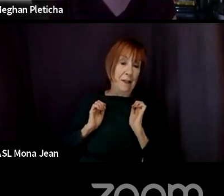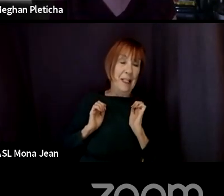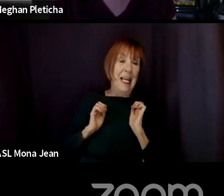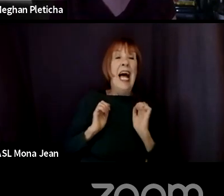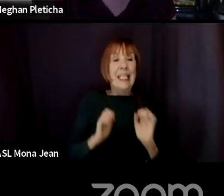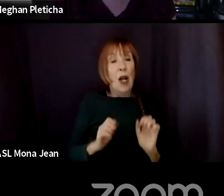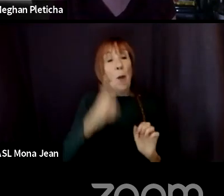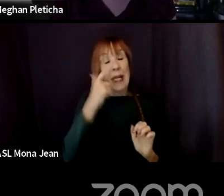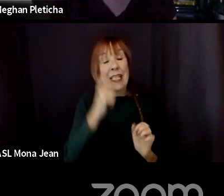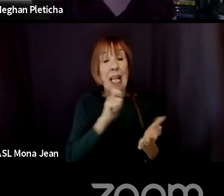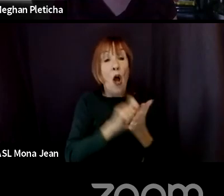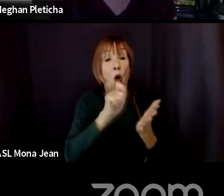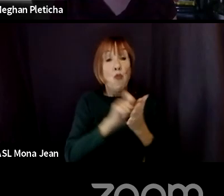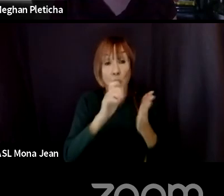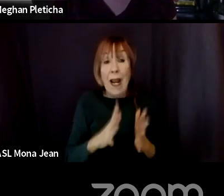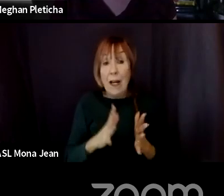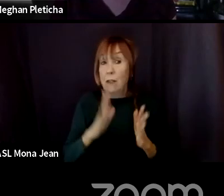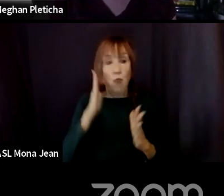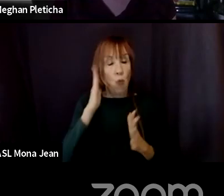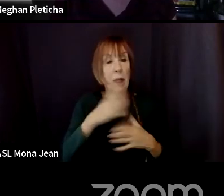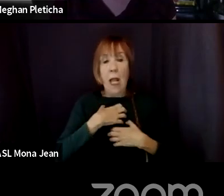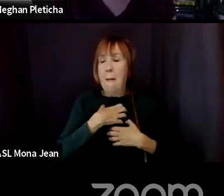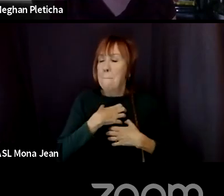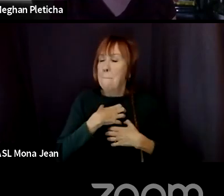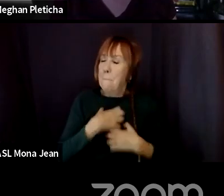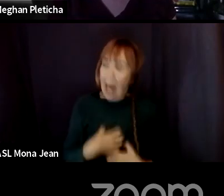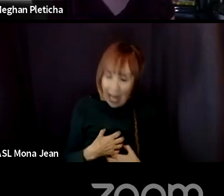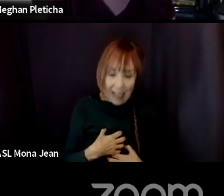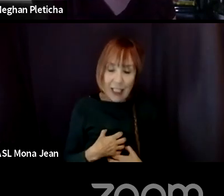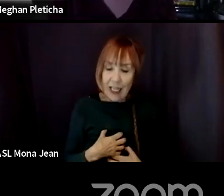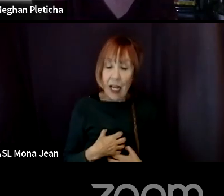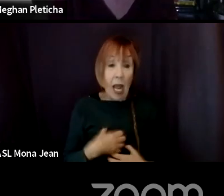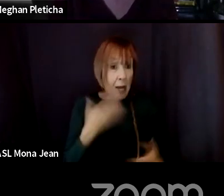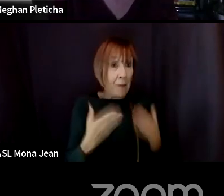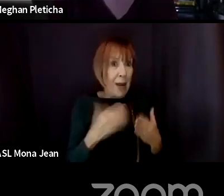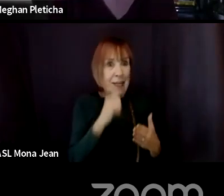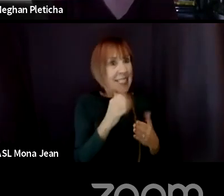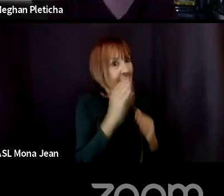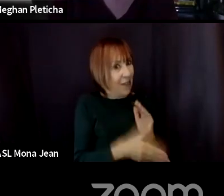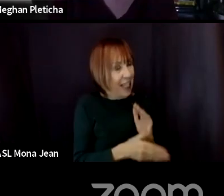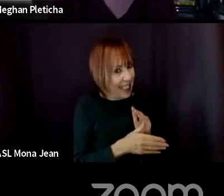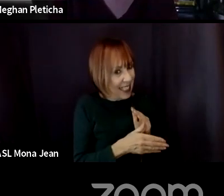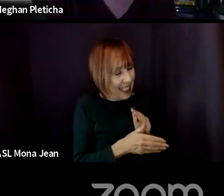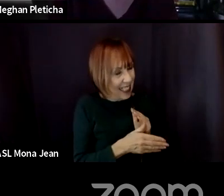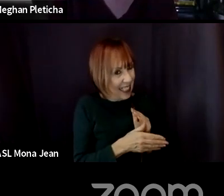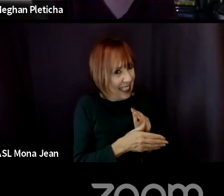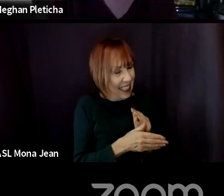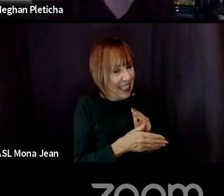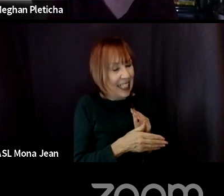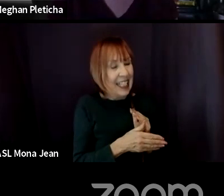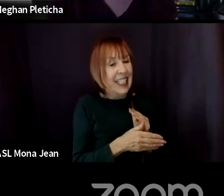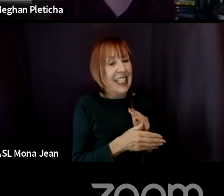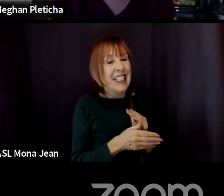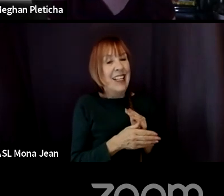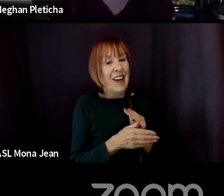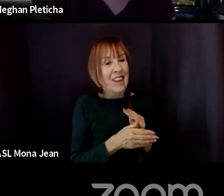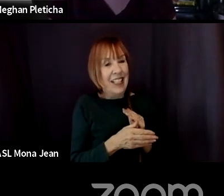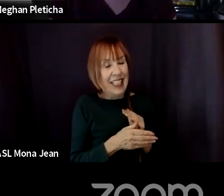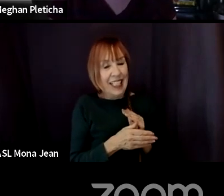about something that isn't fully finished yet. Because like, if you don't believe in it just for (mumbles), you're never gonna finish it.